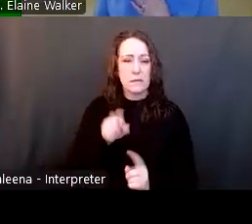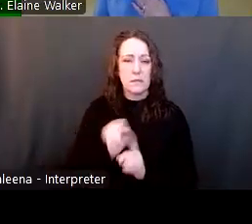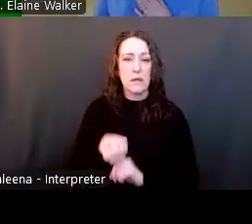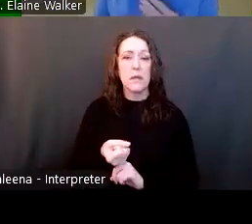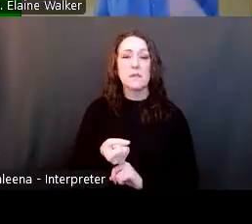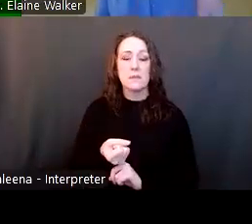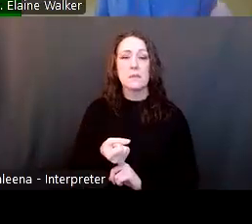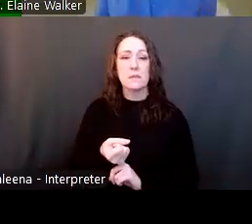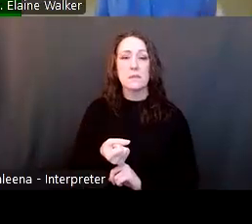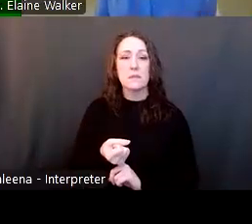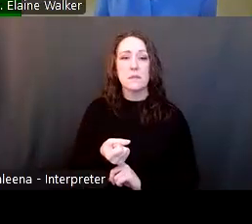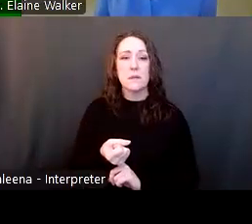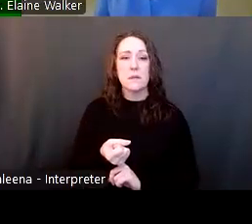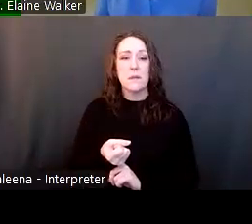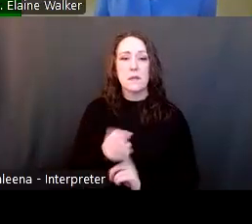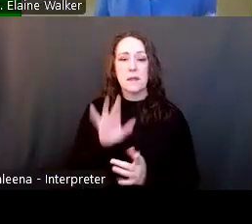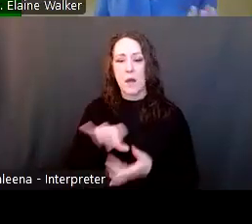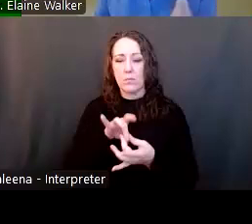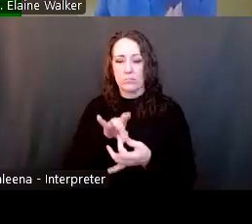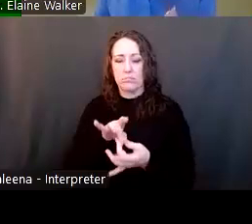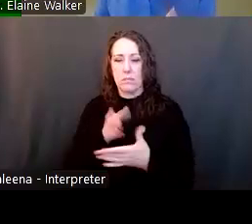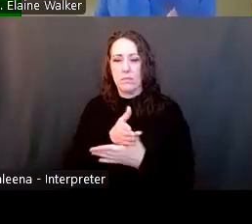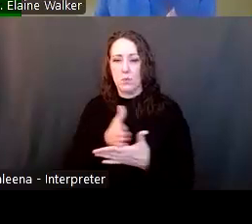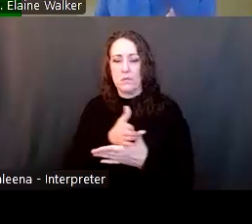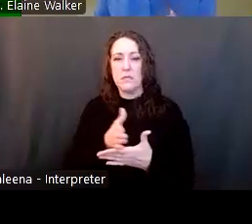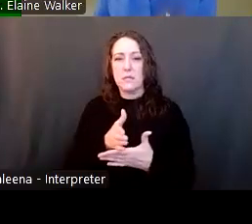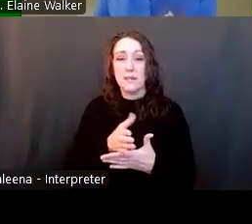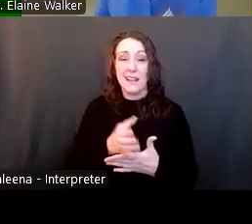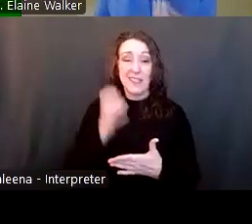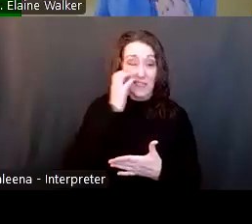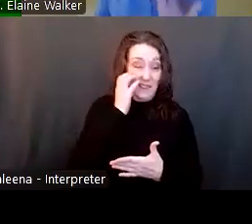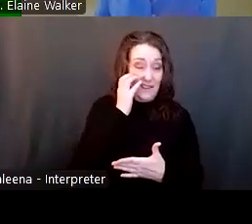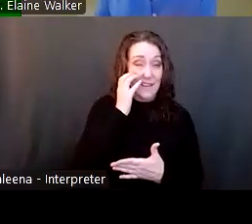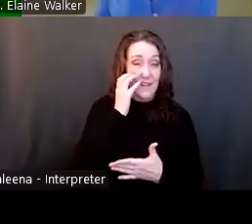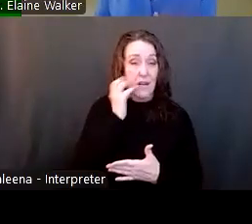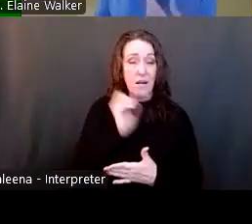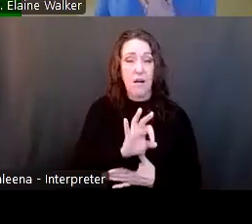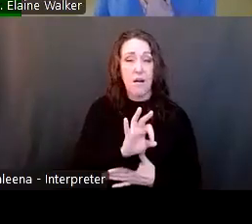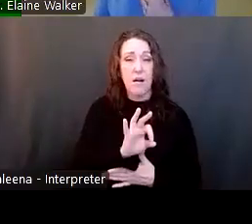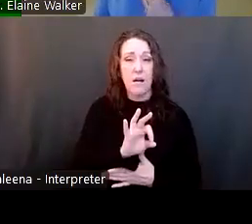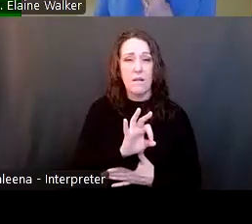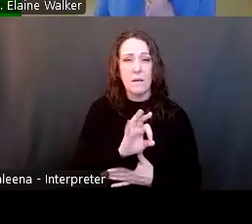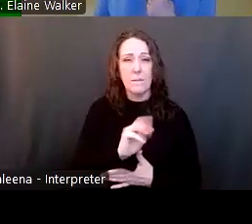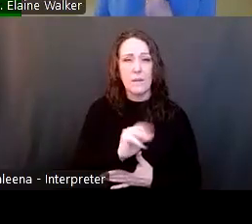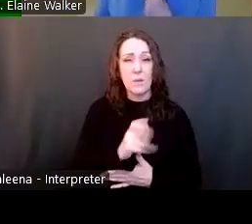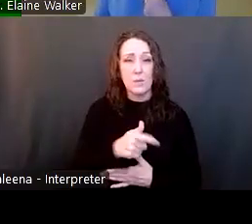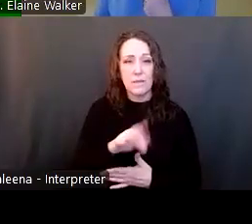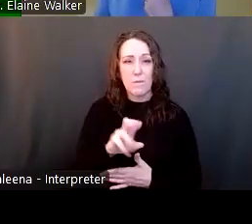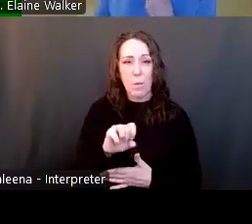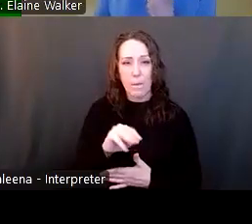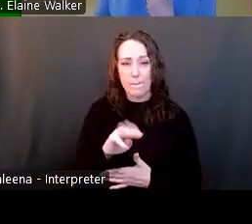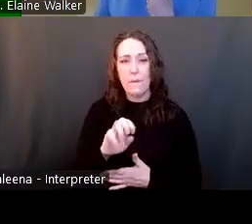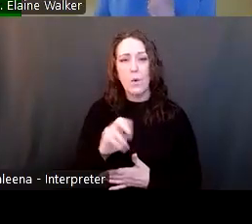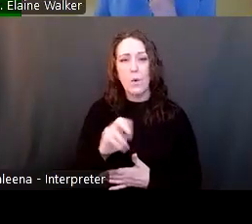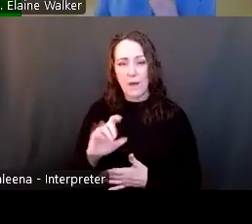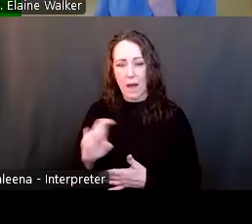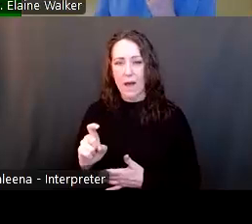um the relationship between thickness of the fusiform uh cortex argyus and